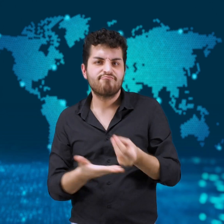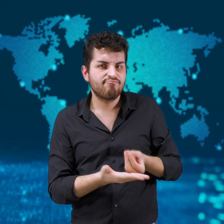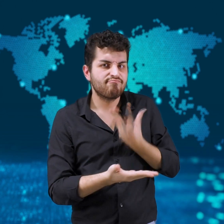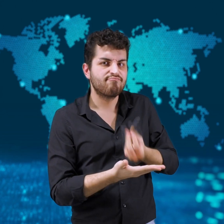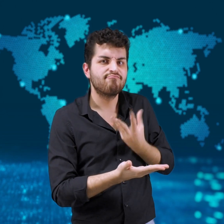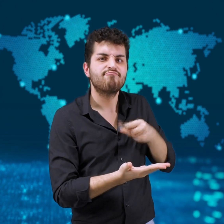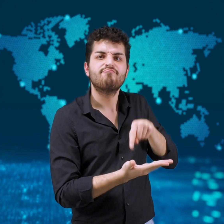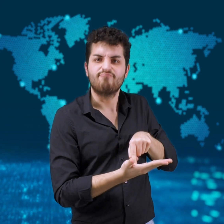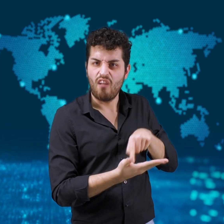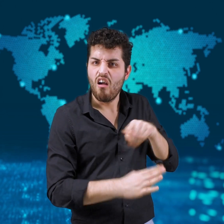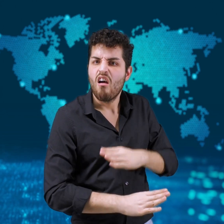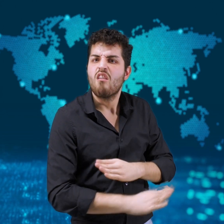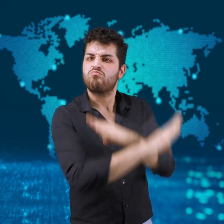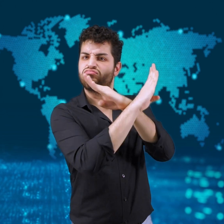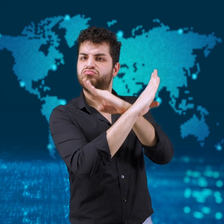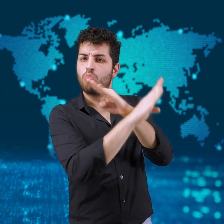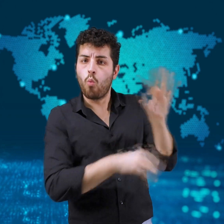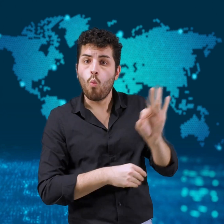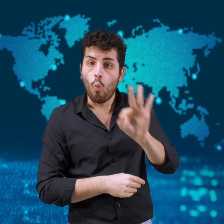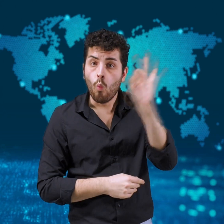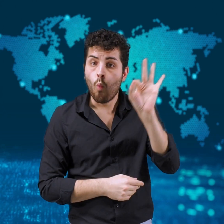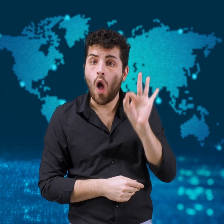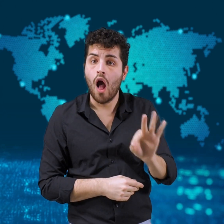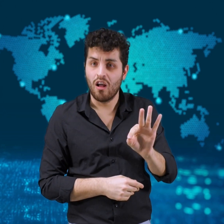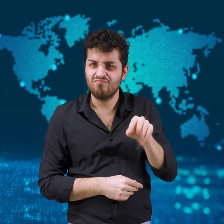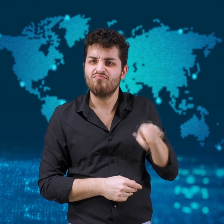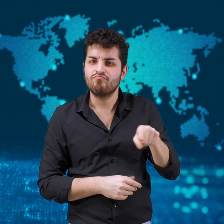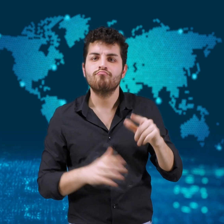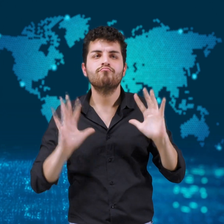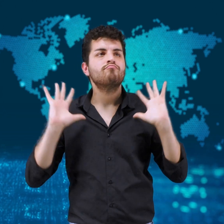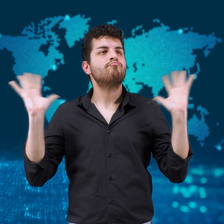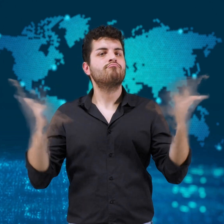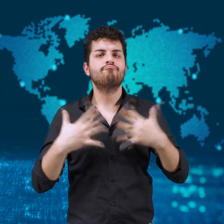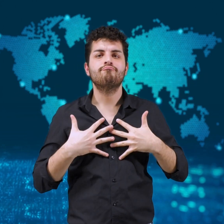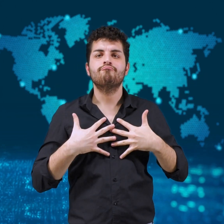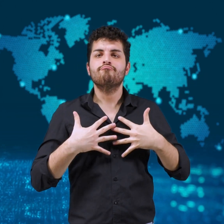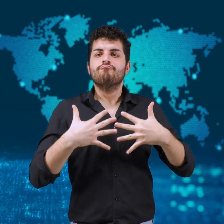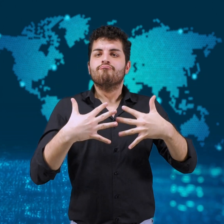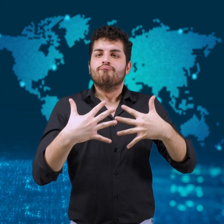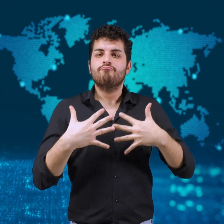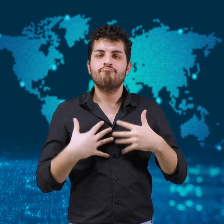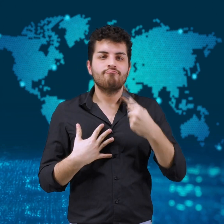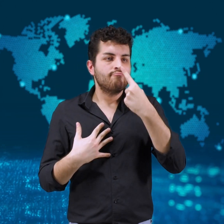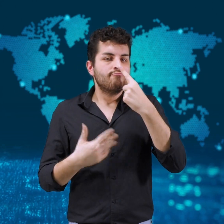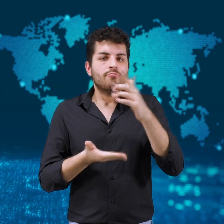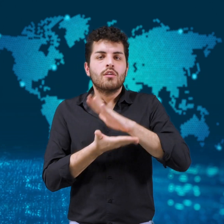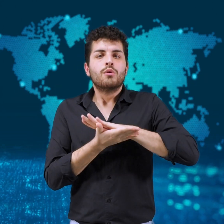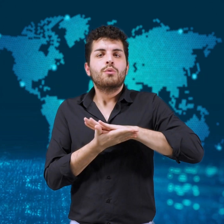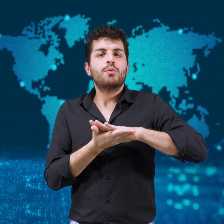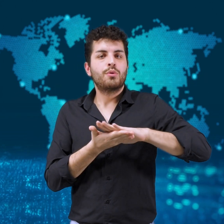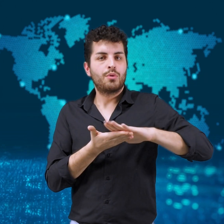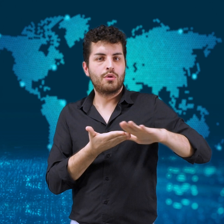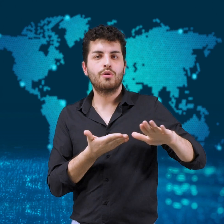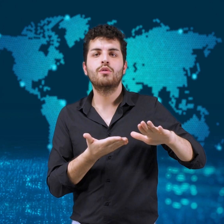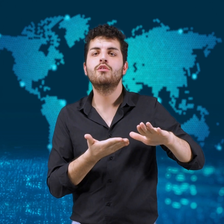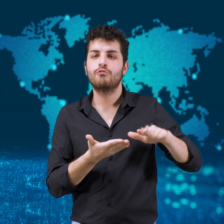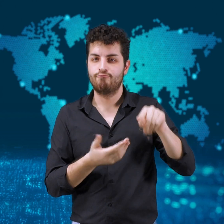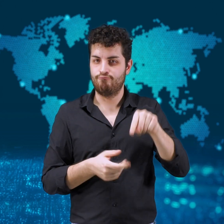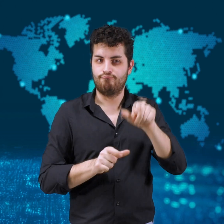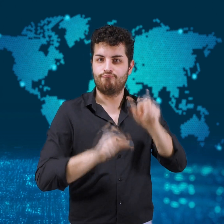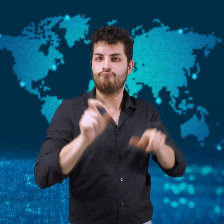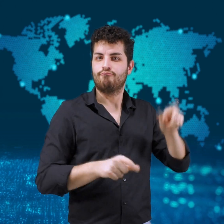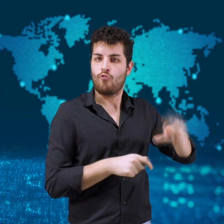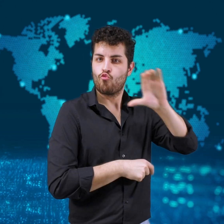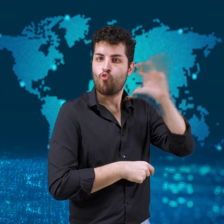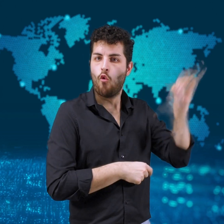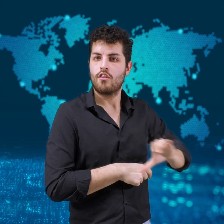Warning labels have also been put on cigarette packages.